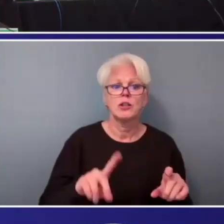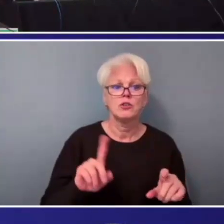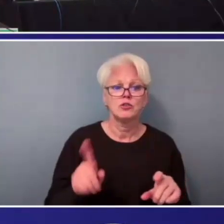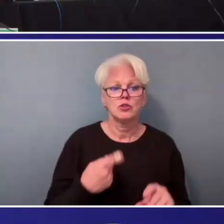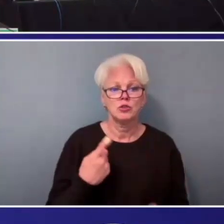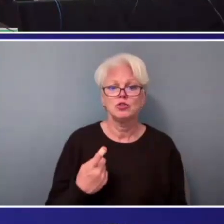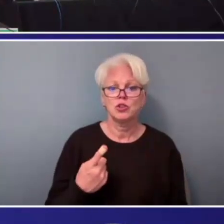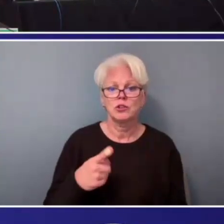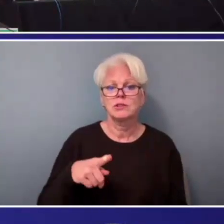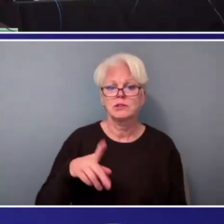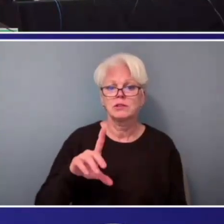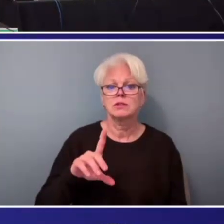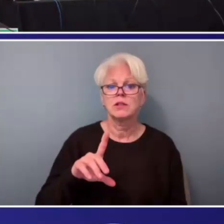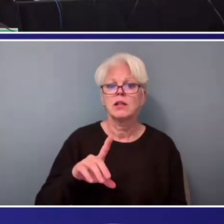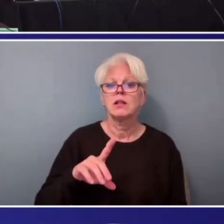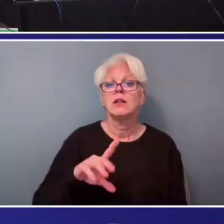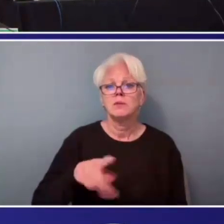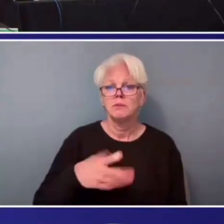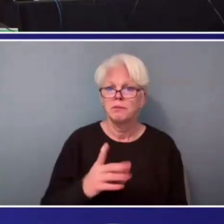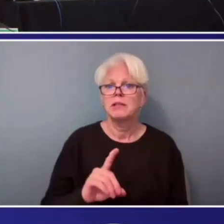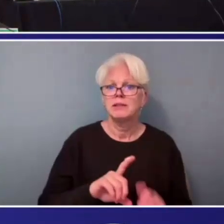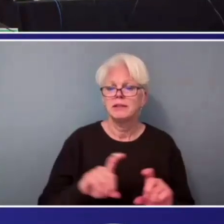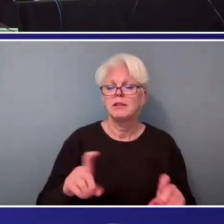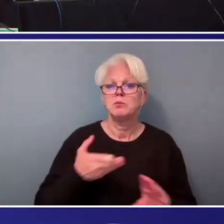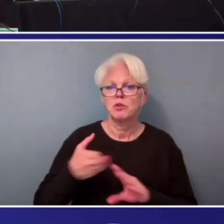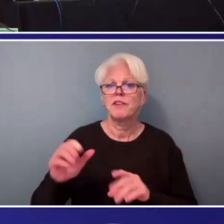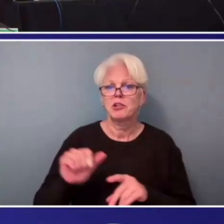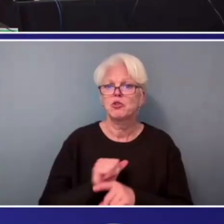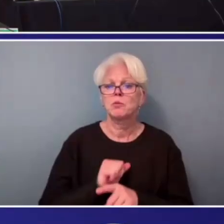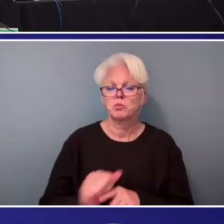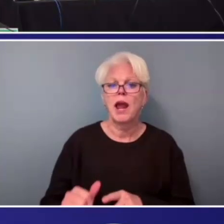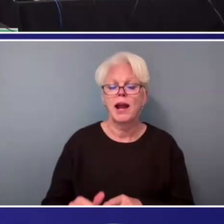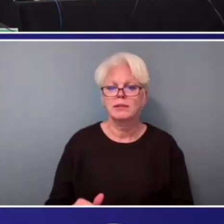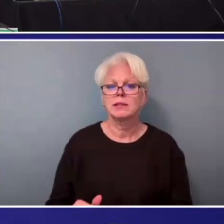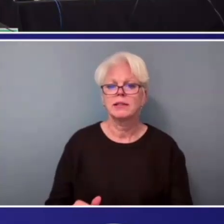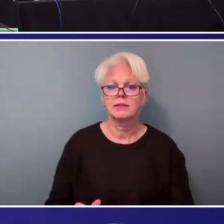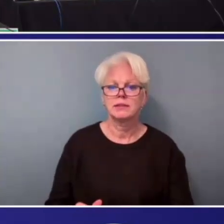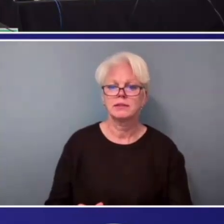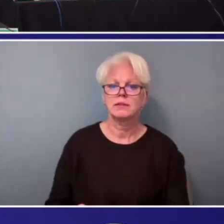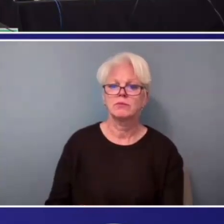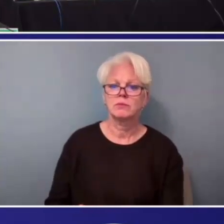doctoral degree -- professional practice is sort of the -- so for those of you who are